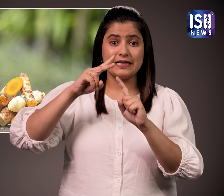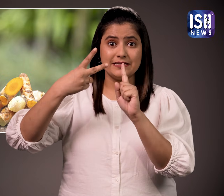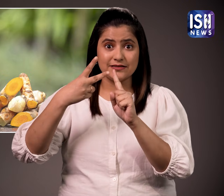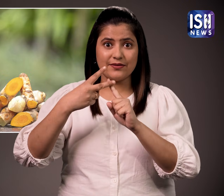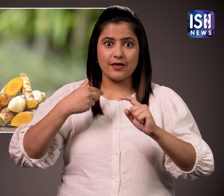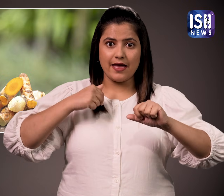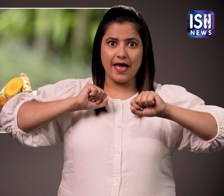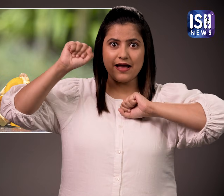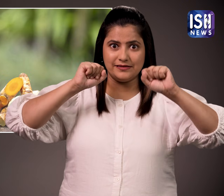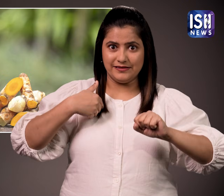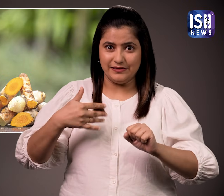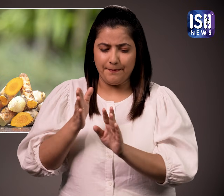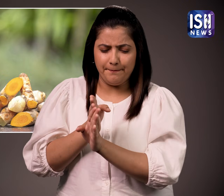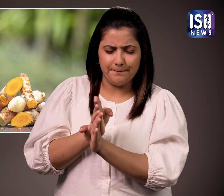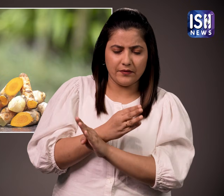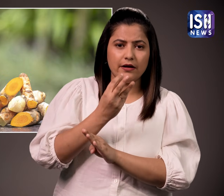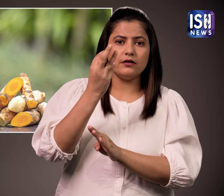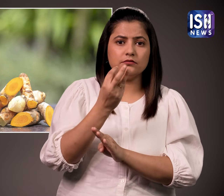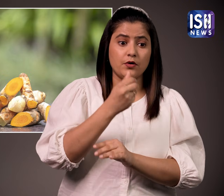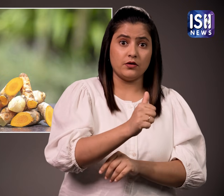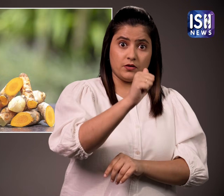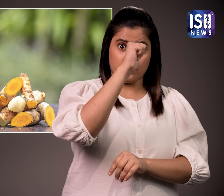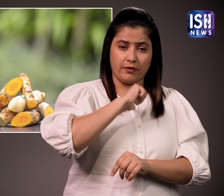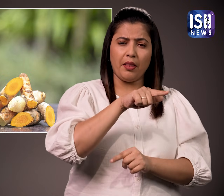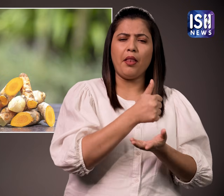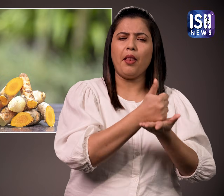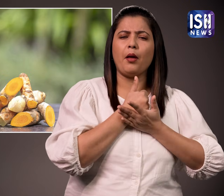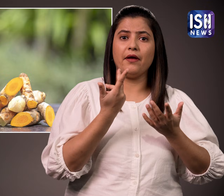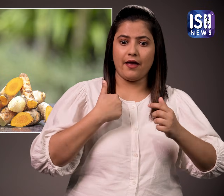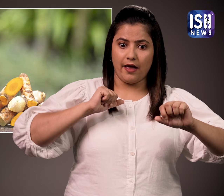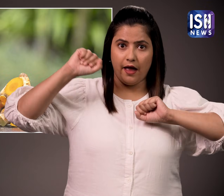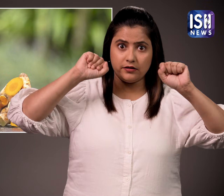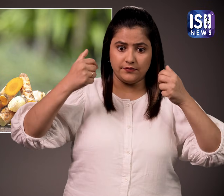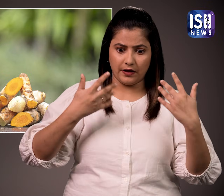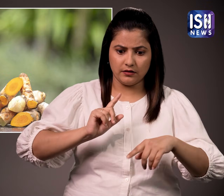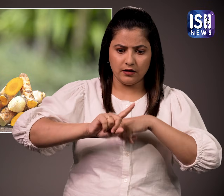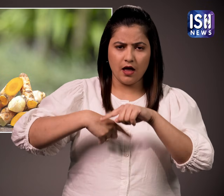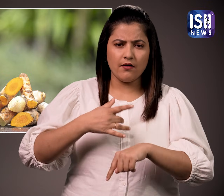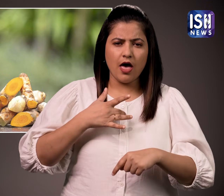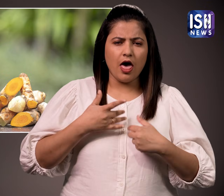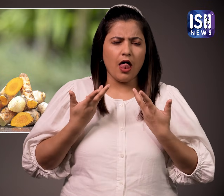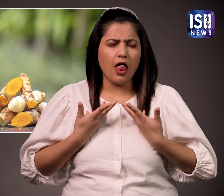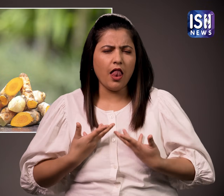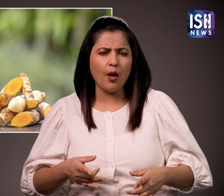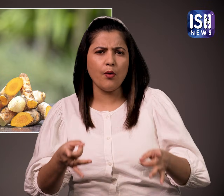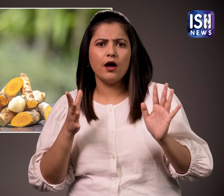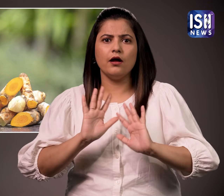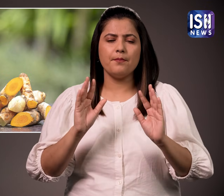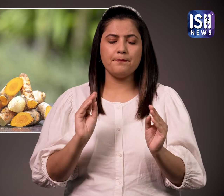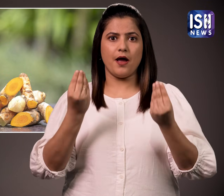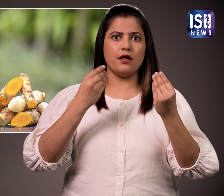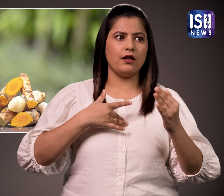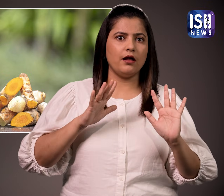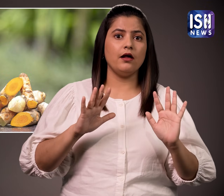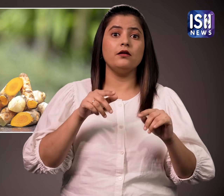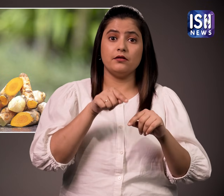Drinking haldi water 30 minutes before exercise helps in staying active.